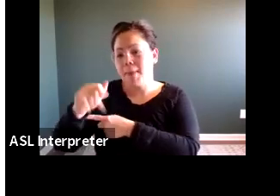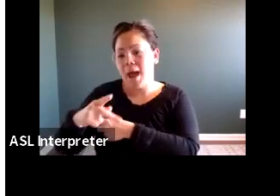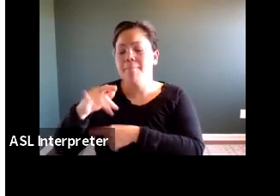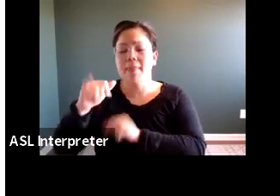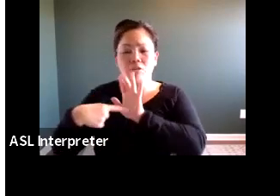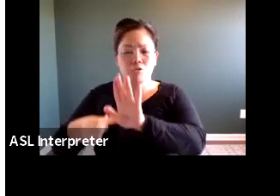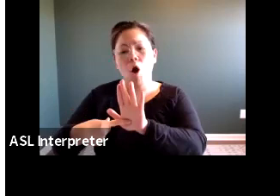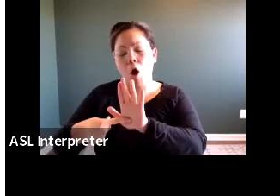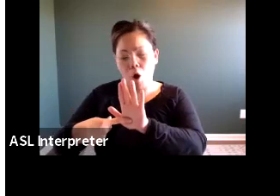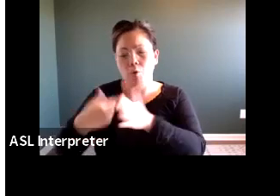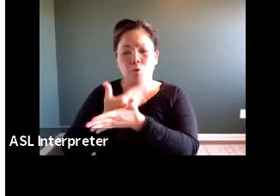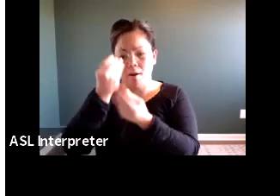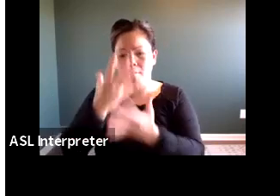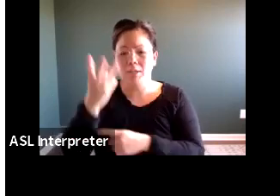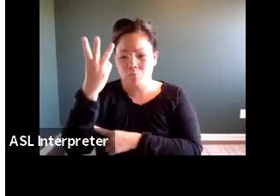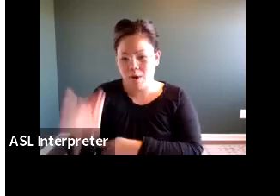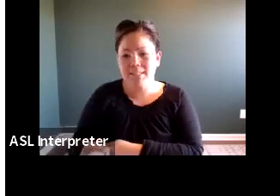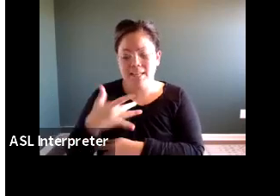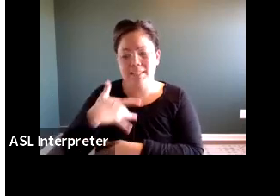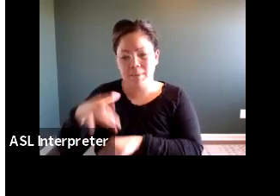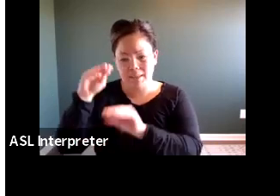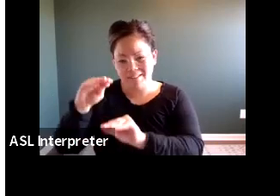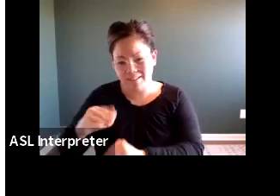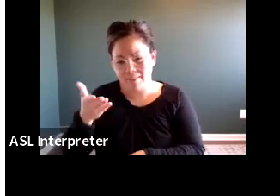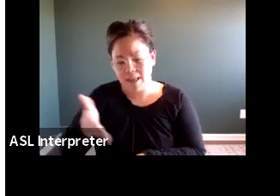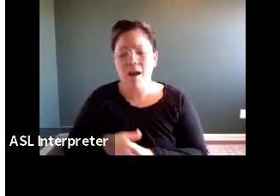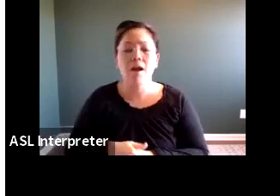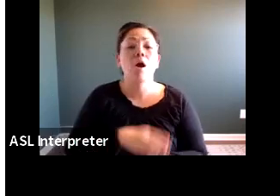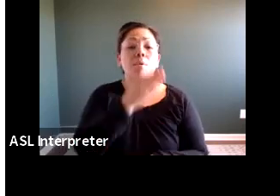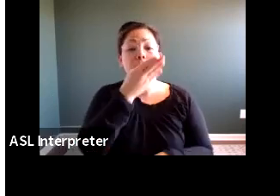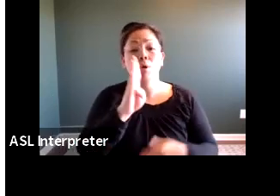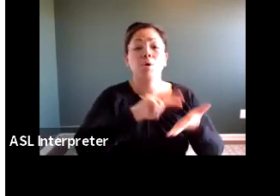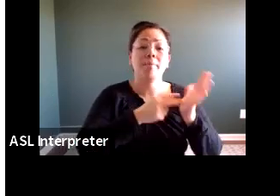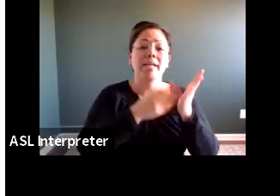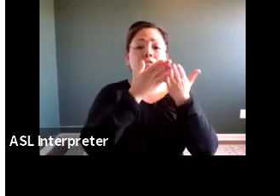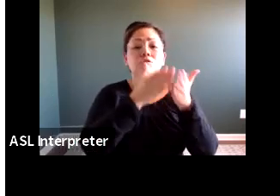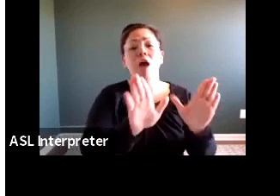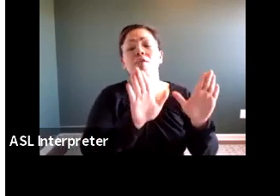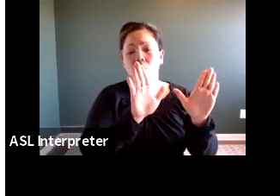but the blue is you know, all general requirements still in effect. And the limit social gatherings,